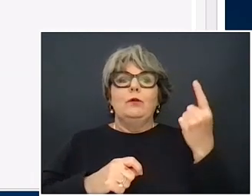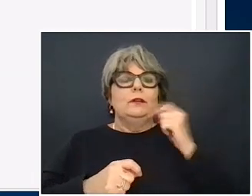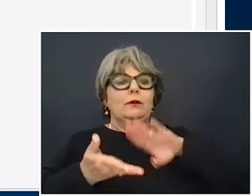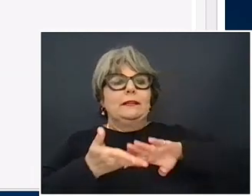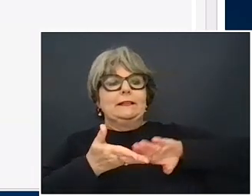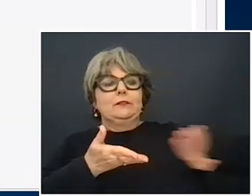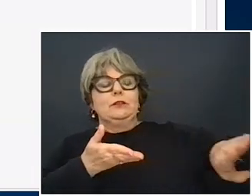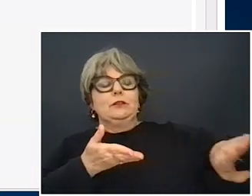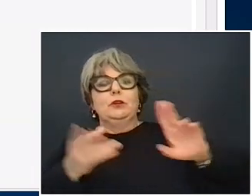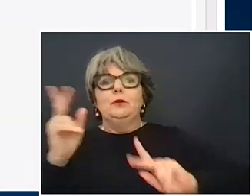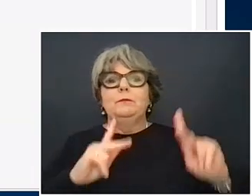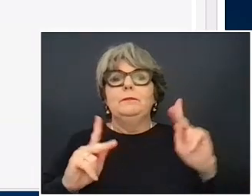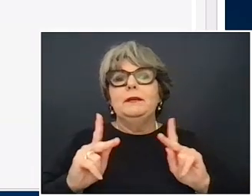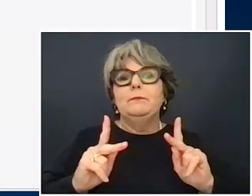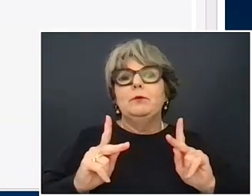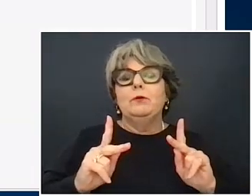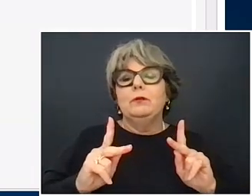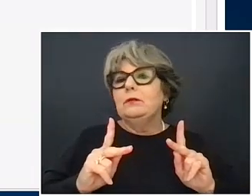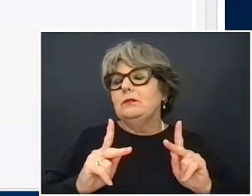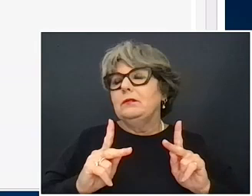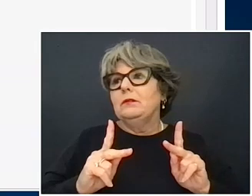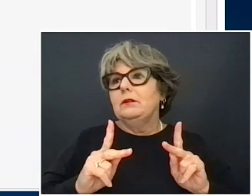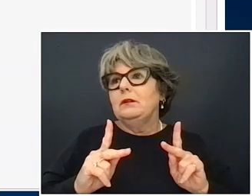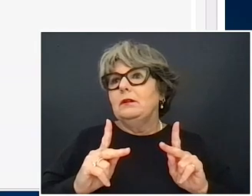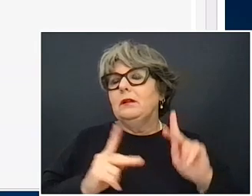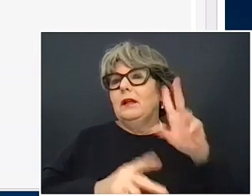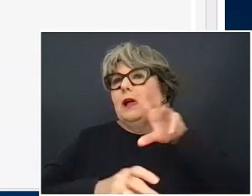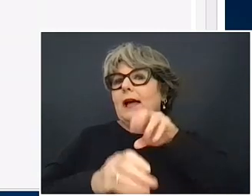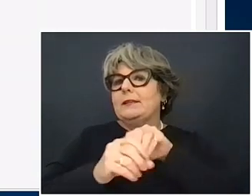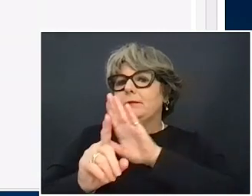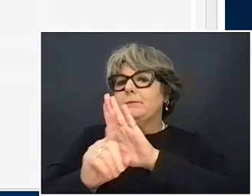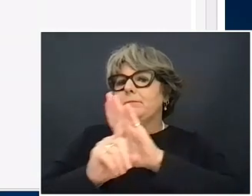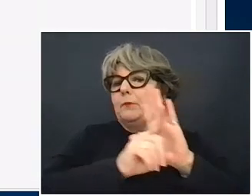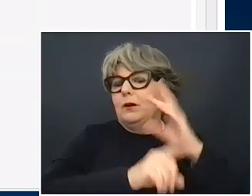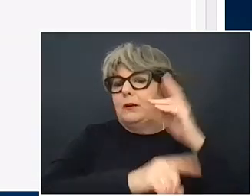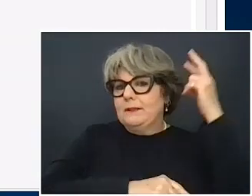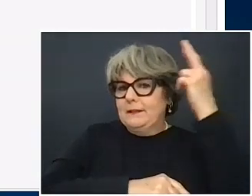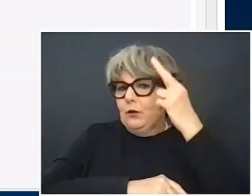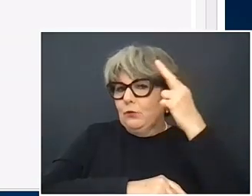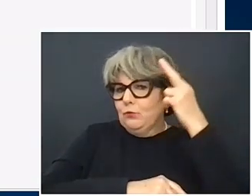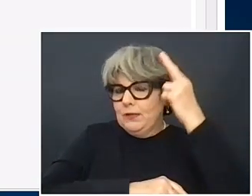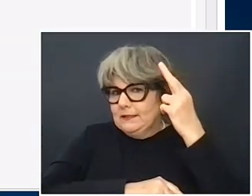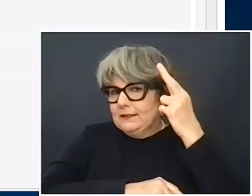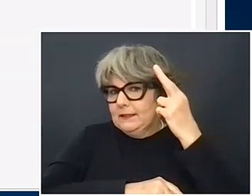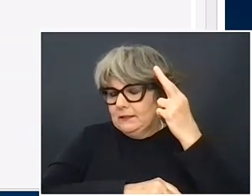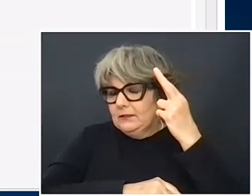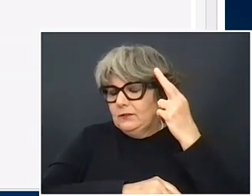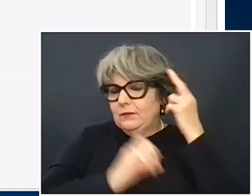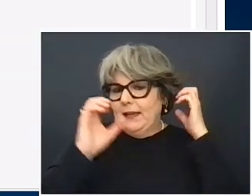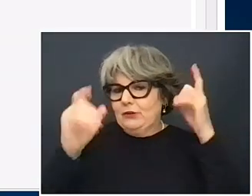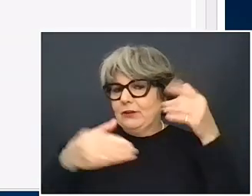of purpose as part of their reason to be engaged in the process. Thank you. Thanks, Barmak.